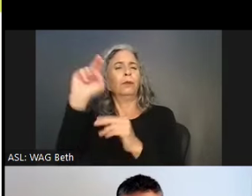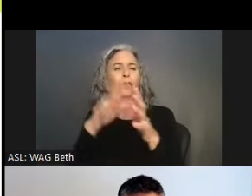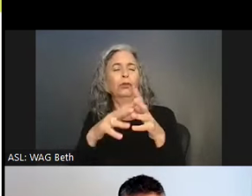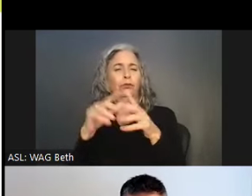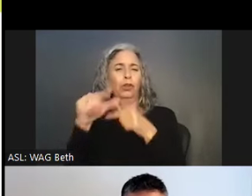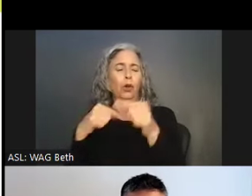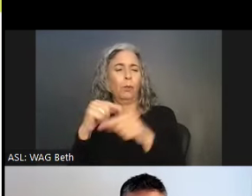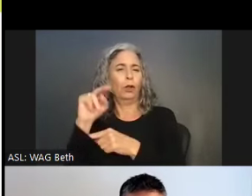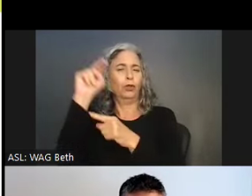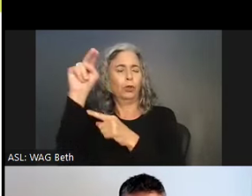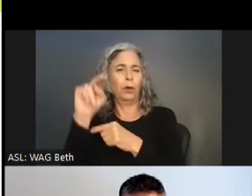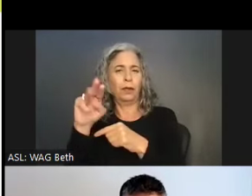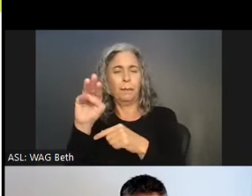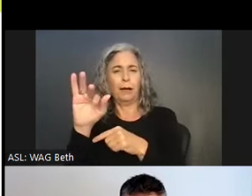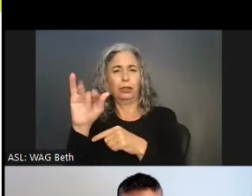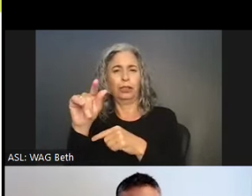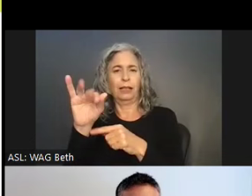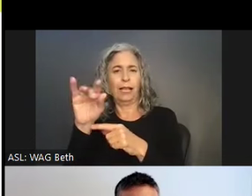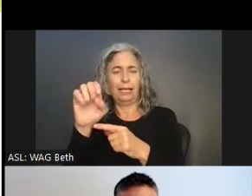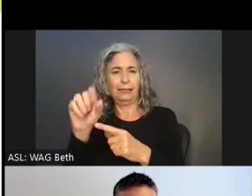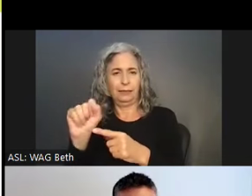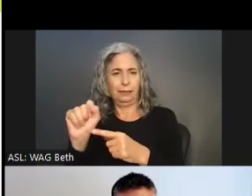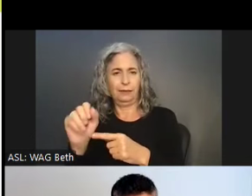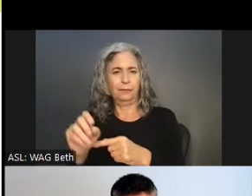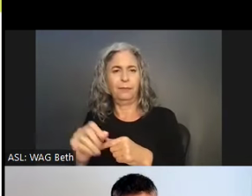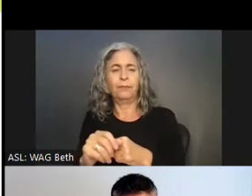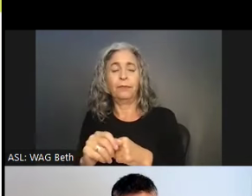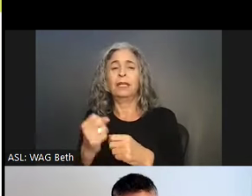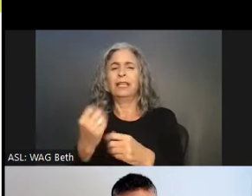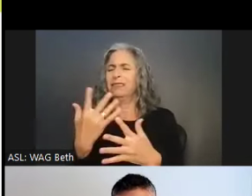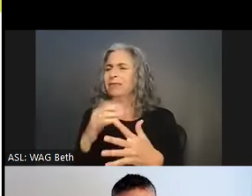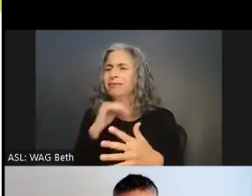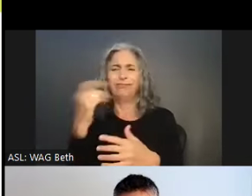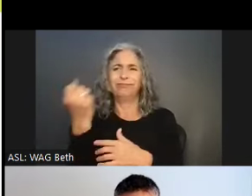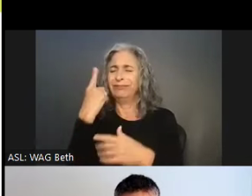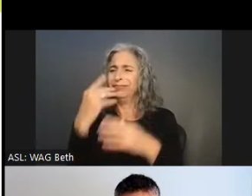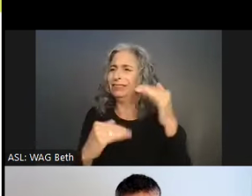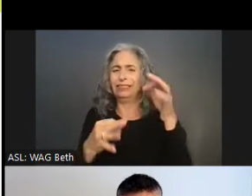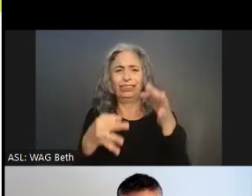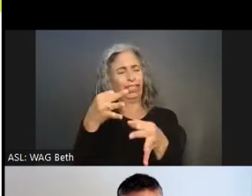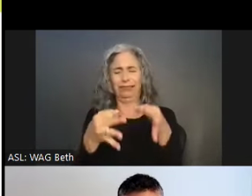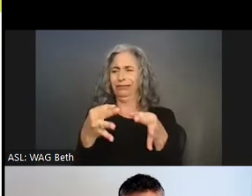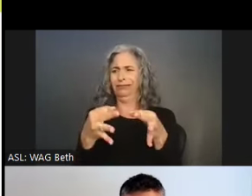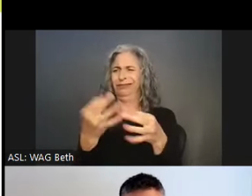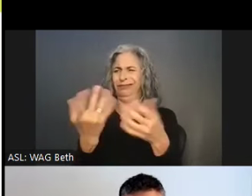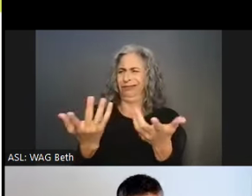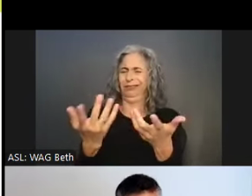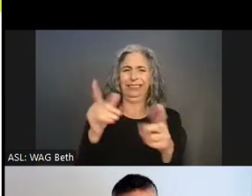Mainstream sustainability lacks an understanding of justice and is unable to accept that drastic